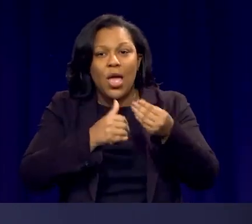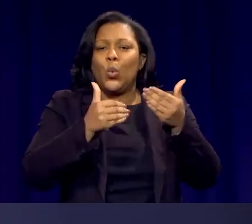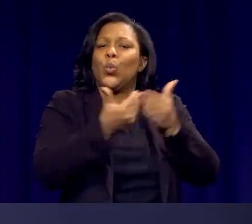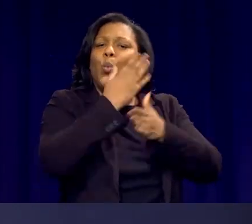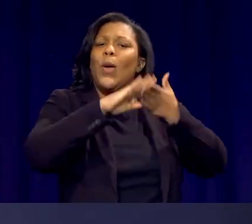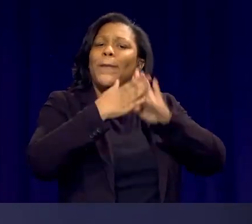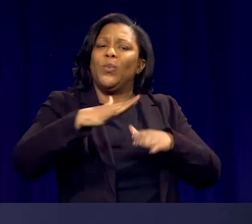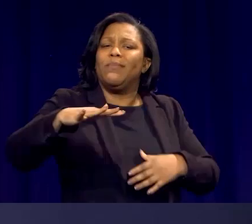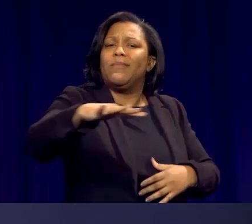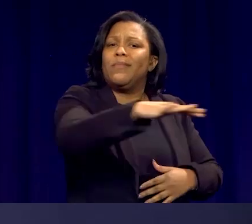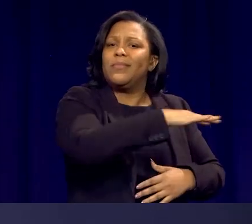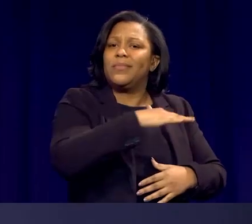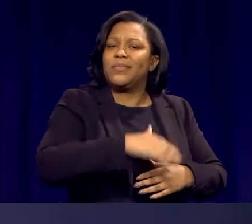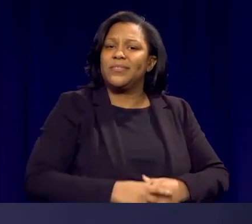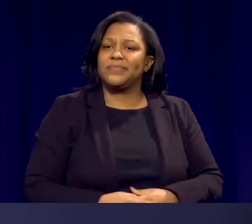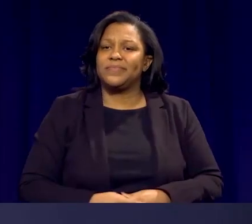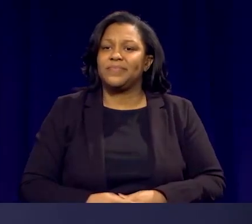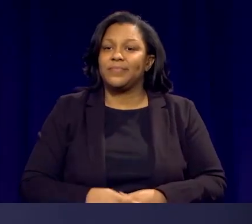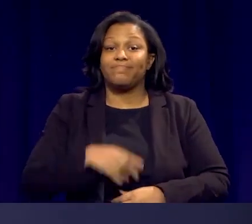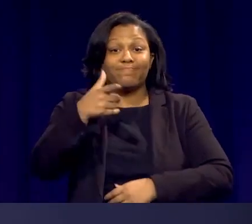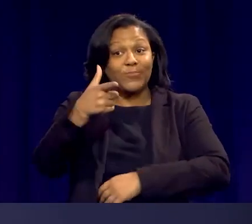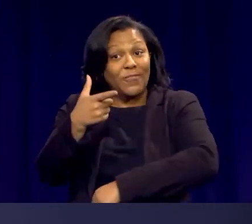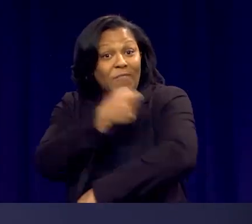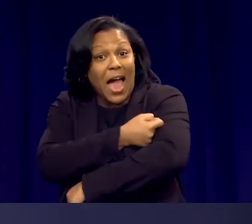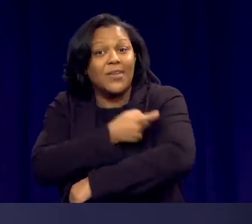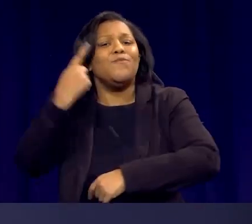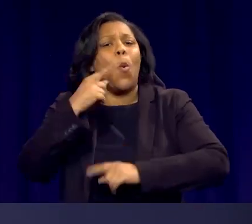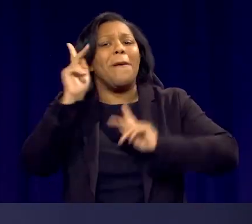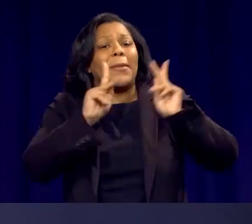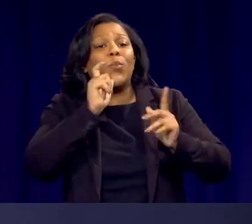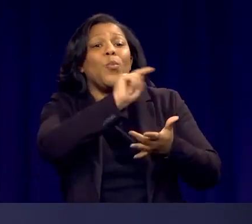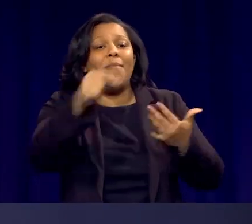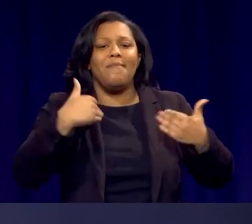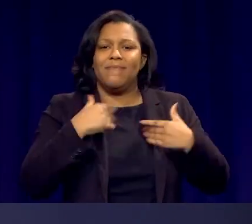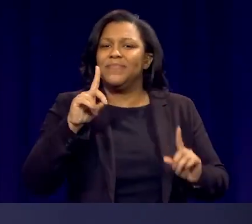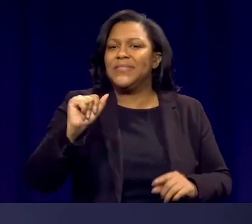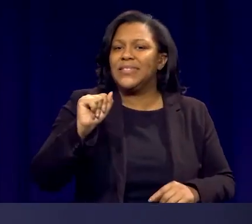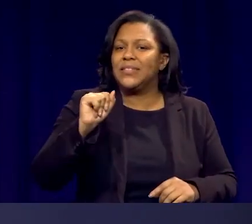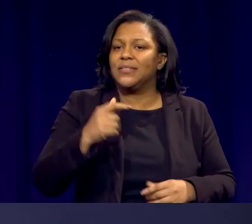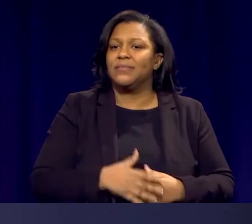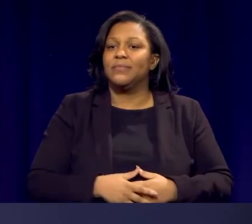but you're getting it for your larger community. You're getting it for people with disabilities.